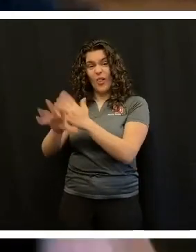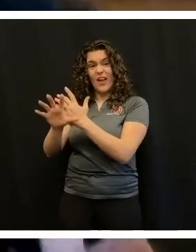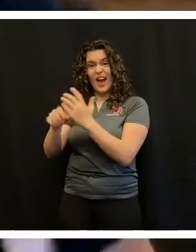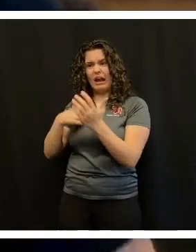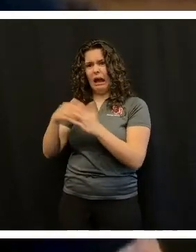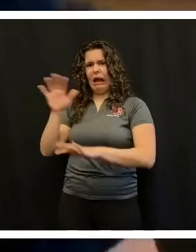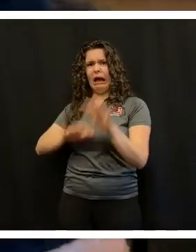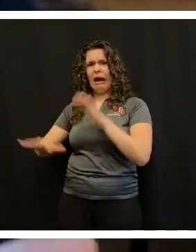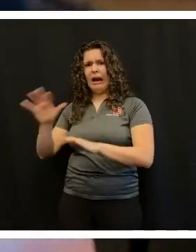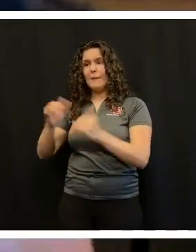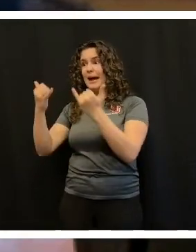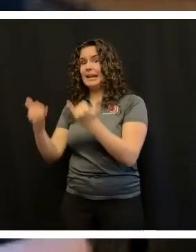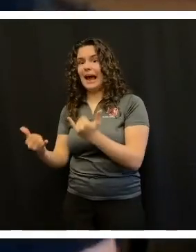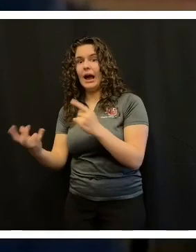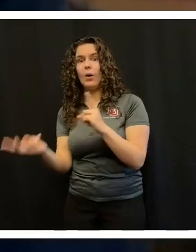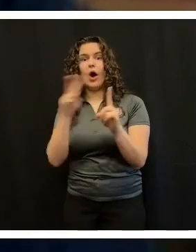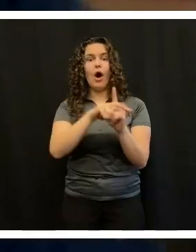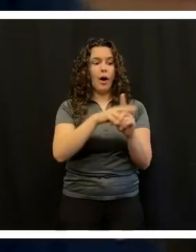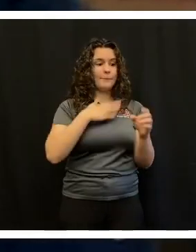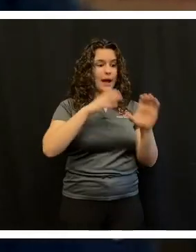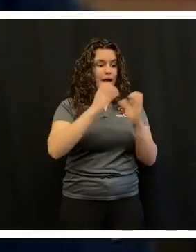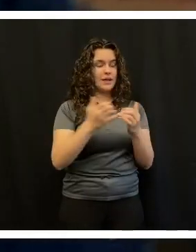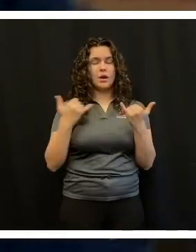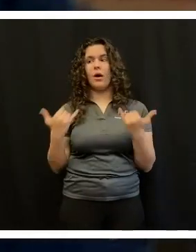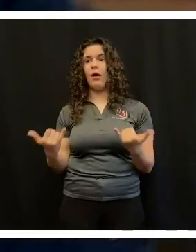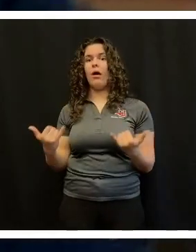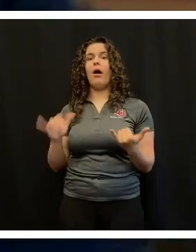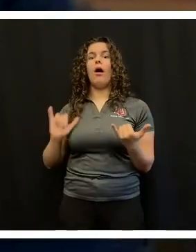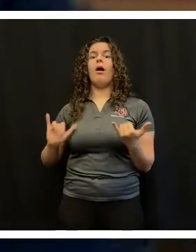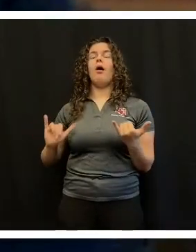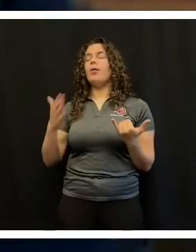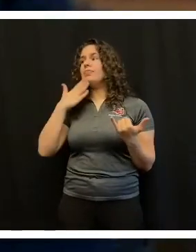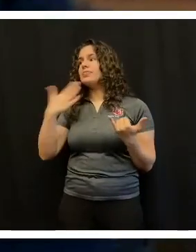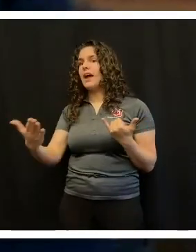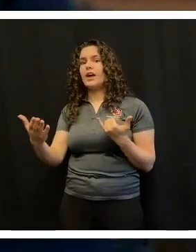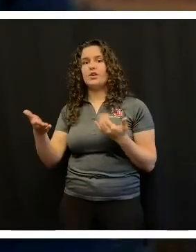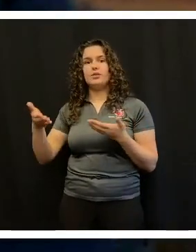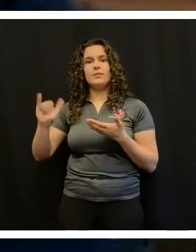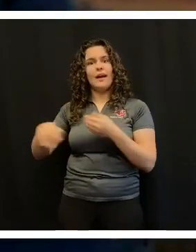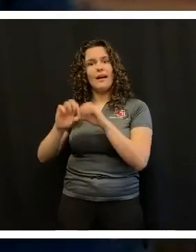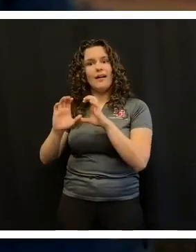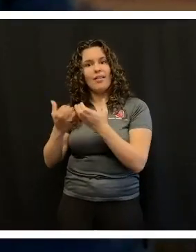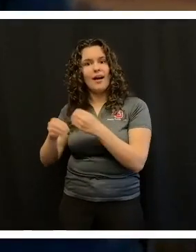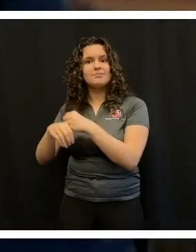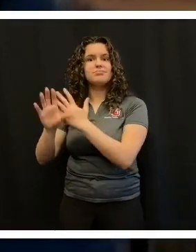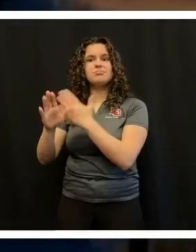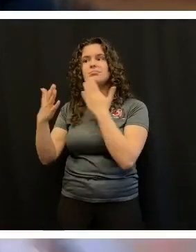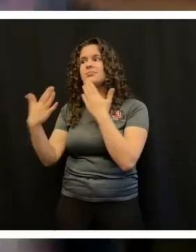"but thank you for offering that class." Just so many of those people that I talked